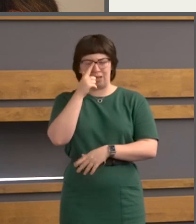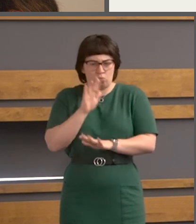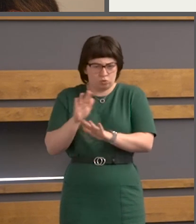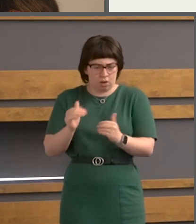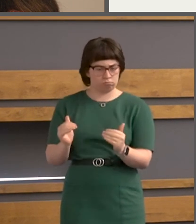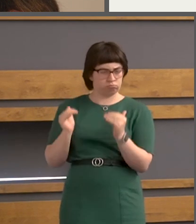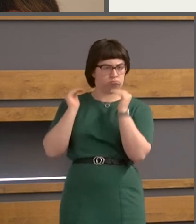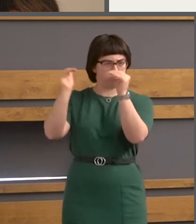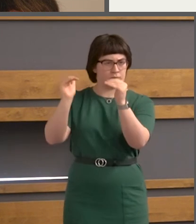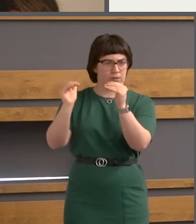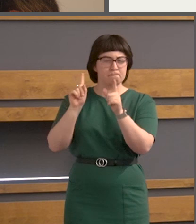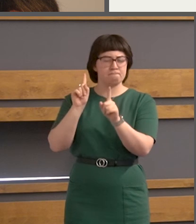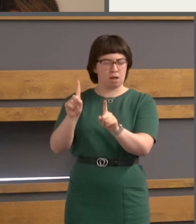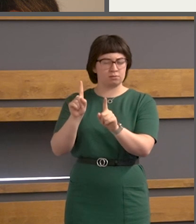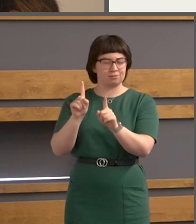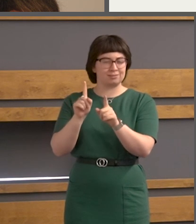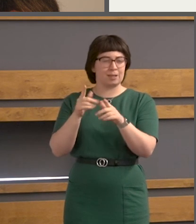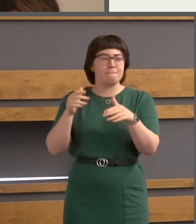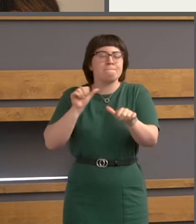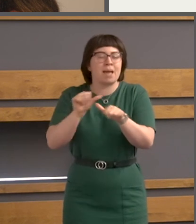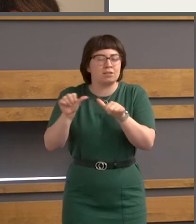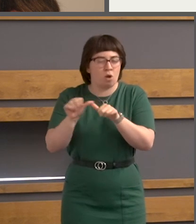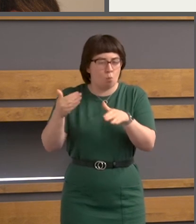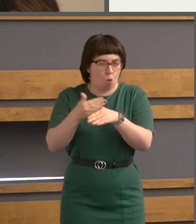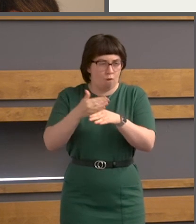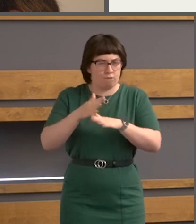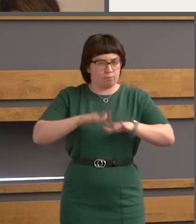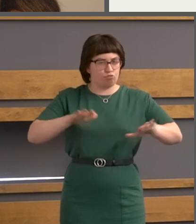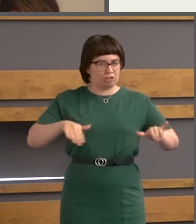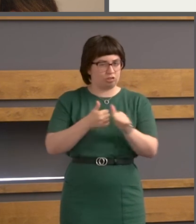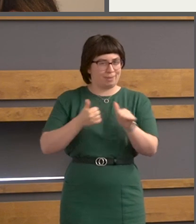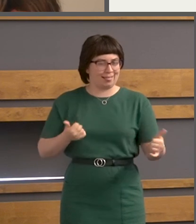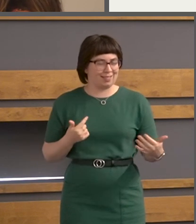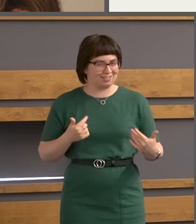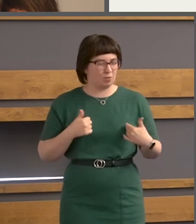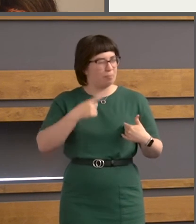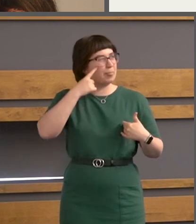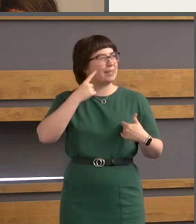but it was to be a better worker for the British Raj. Like those were... So I'm just about all that kind of background